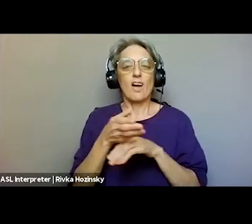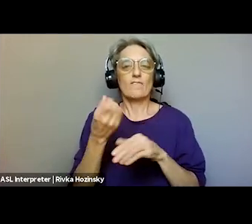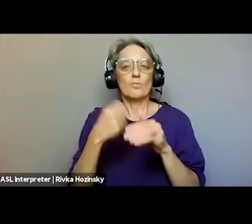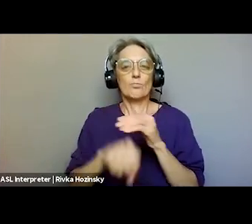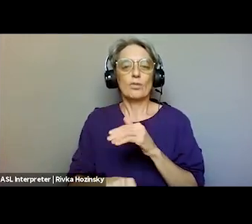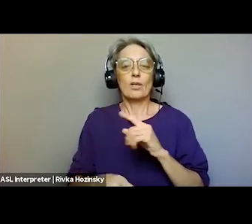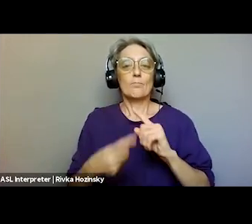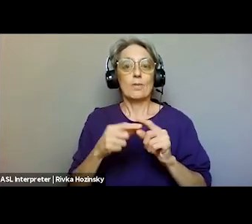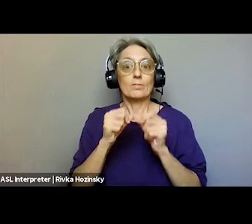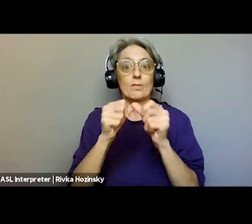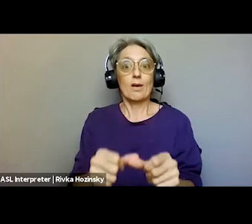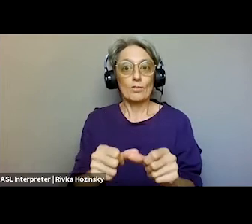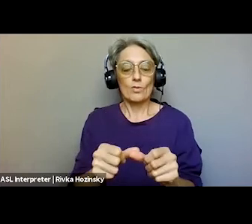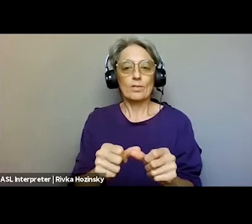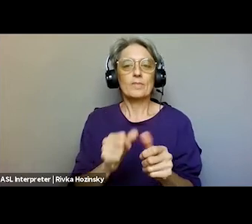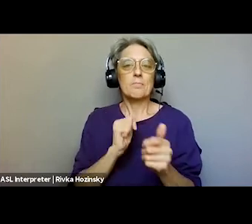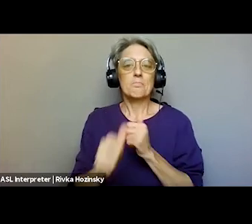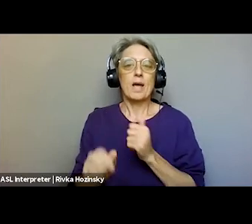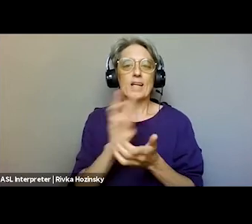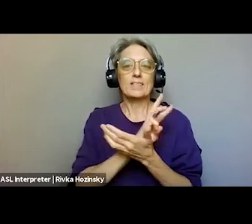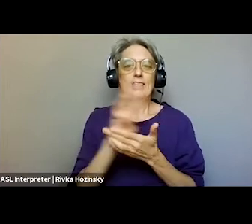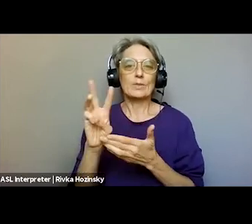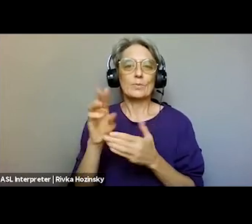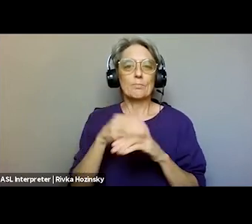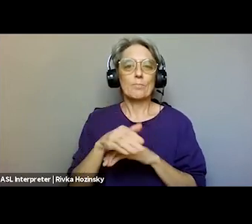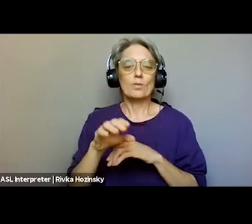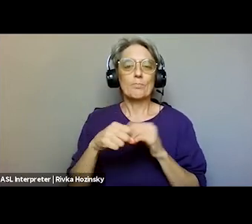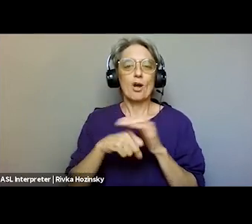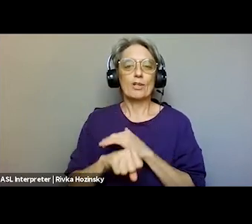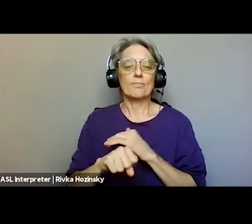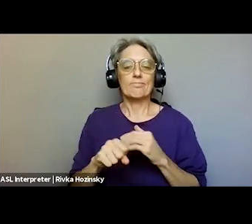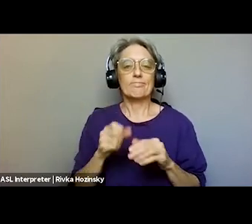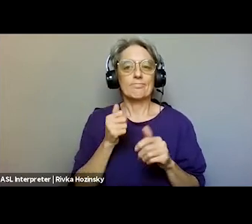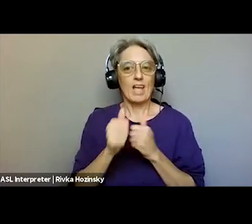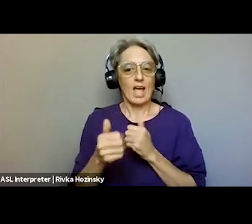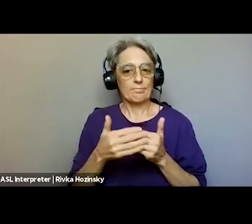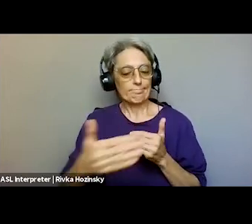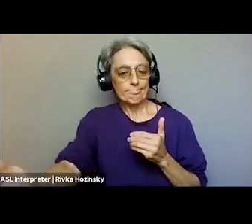beyond that standard six-weeks postpartum period recognizing that you know people's situations